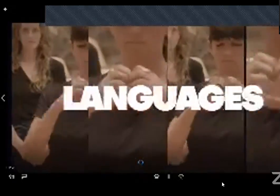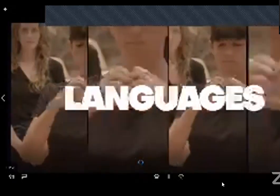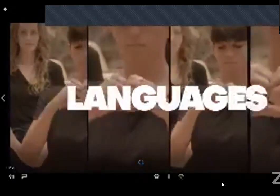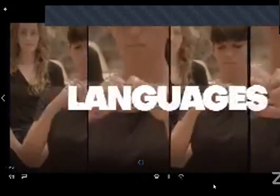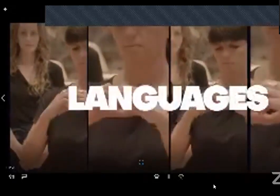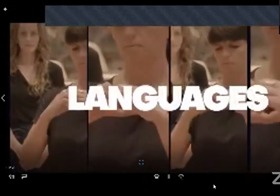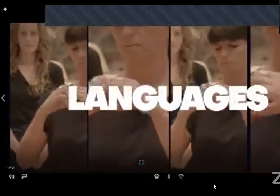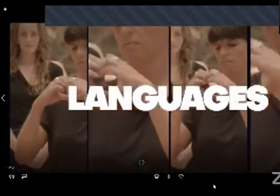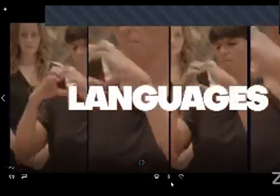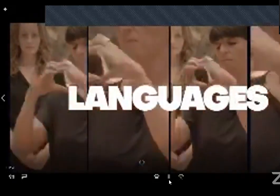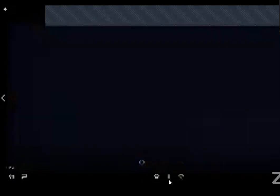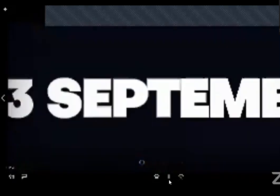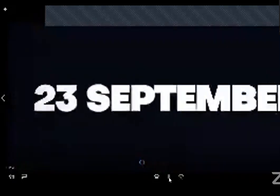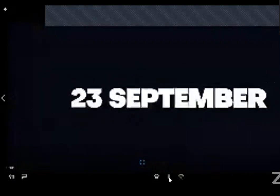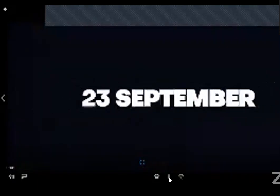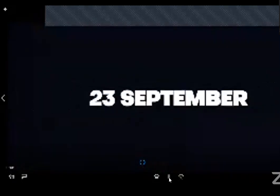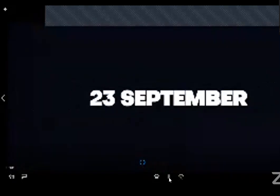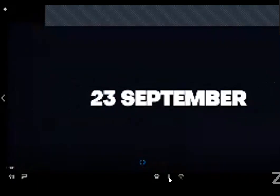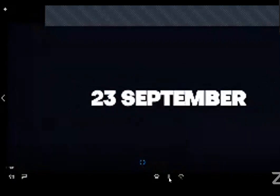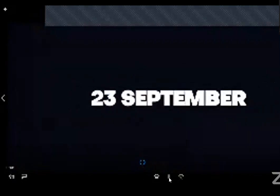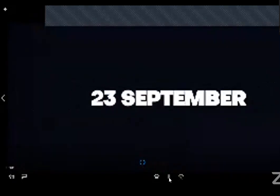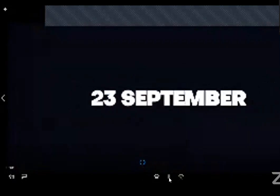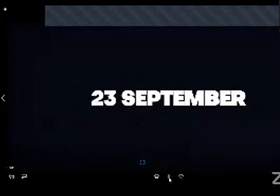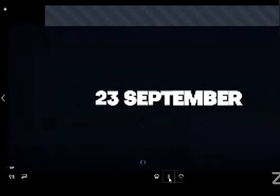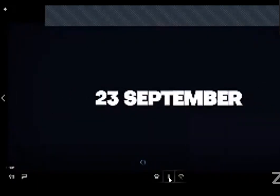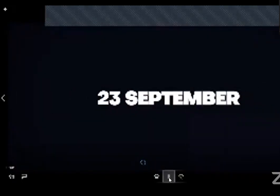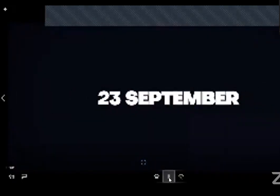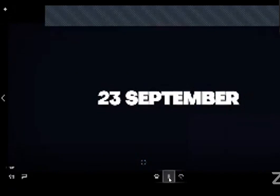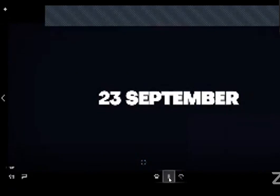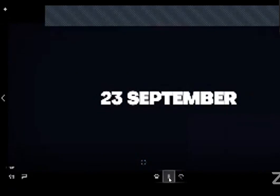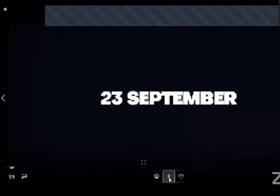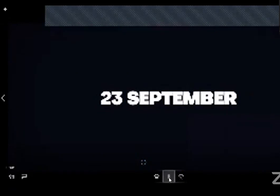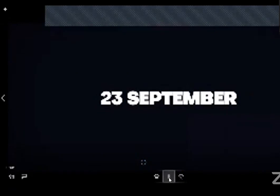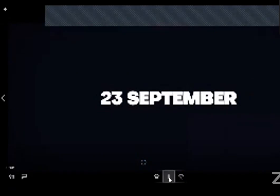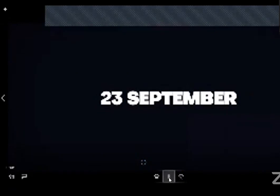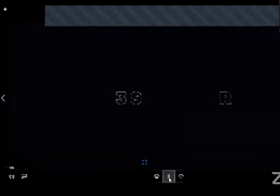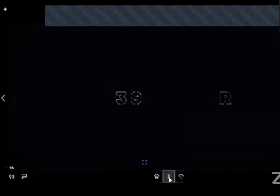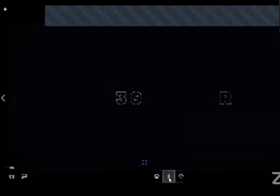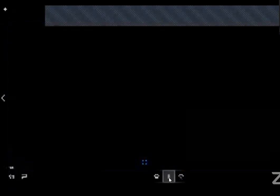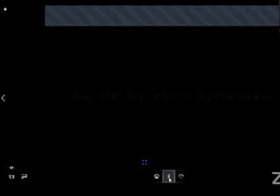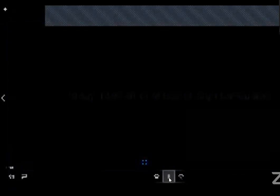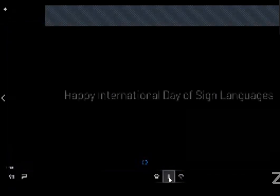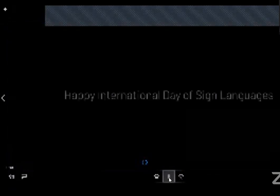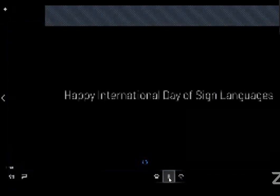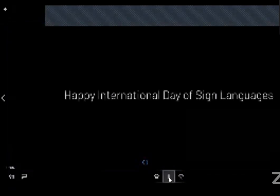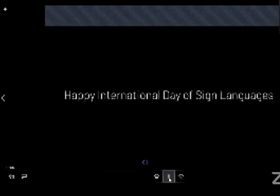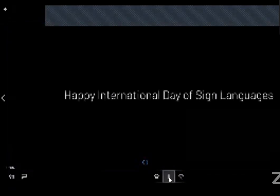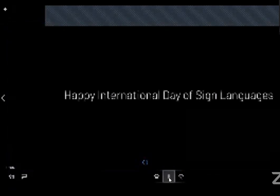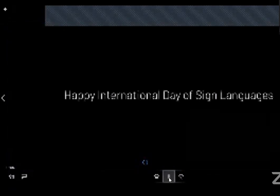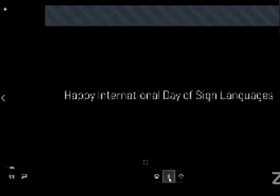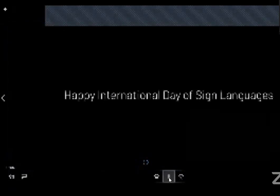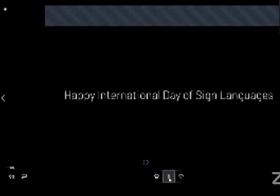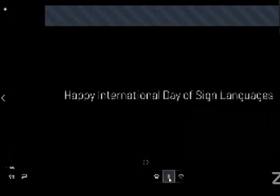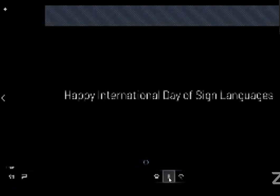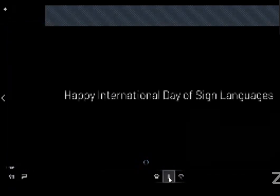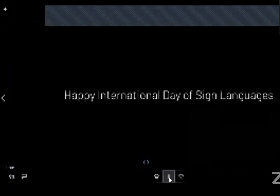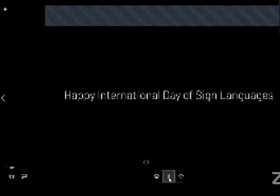due to this pandemic, we are not able to host and event like